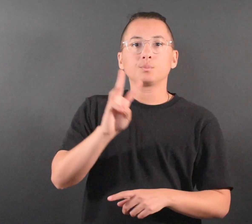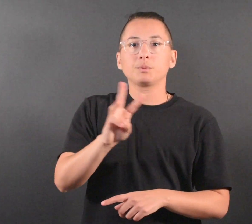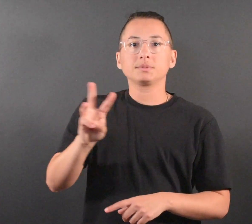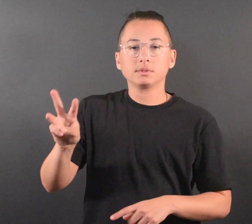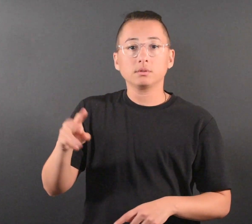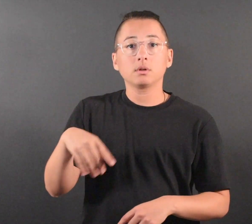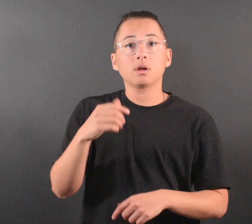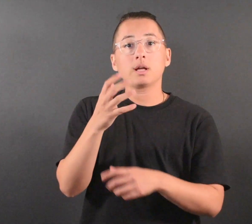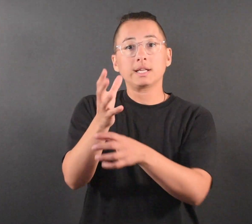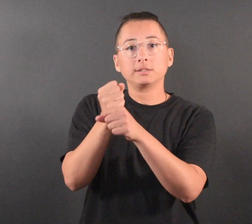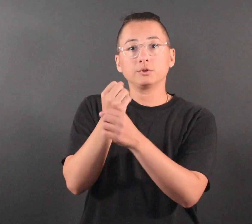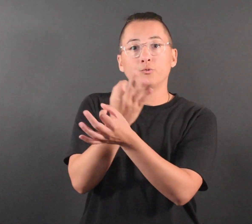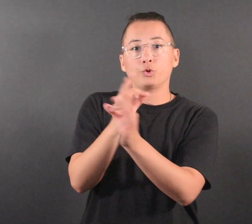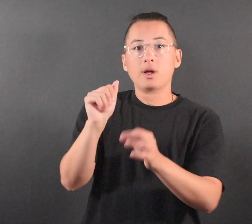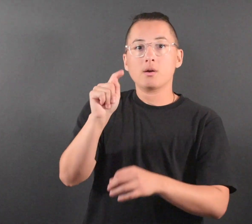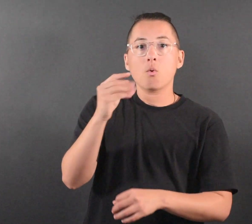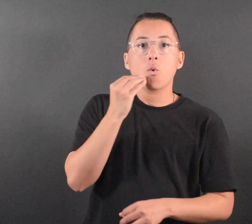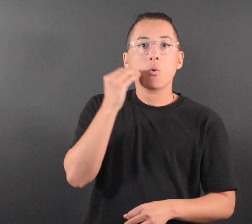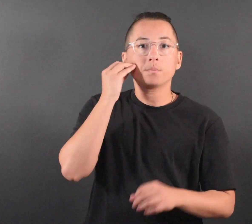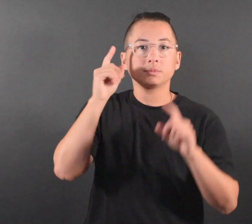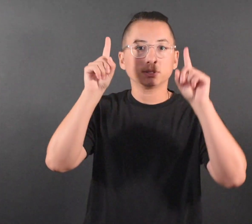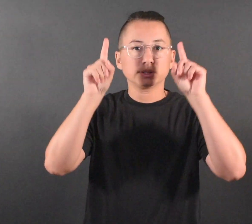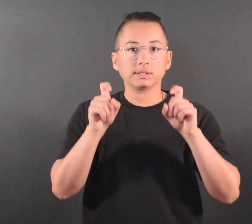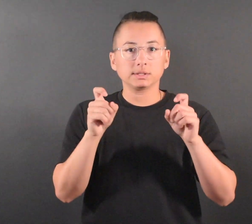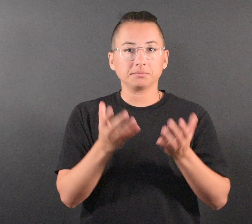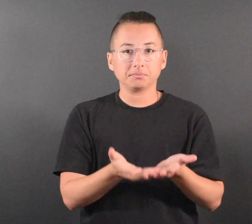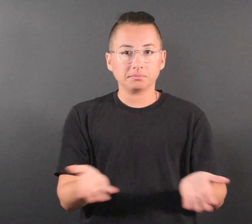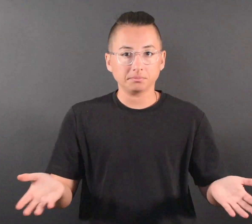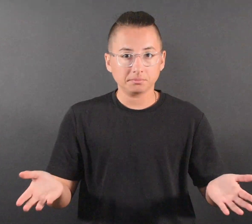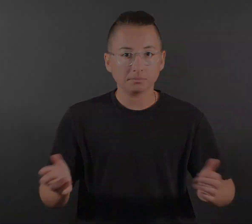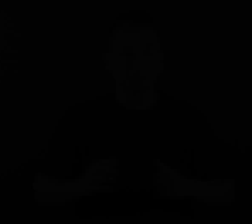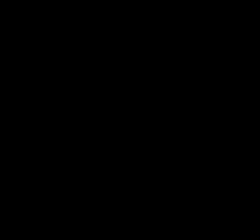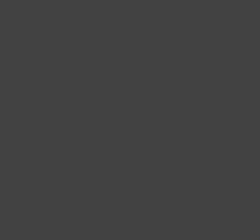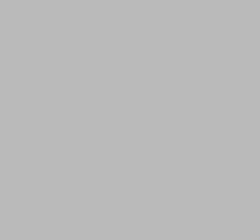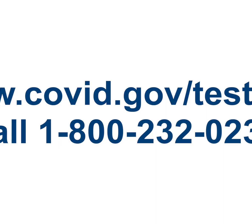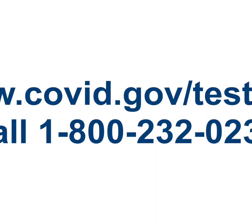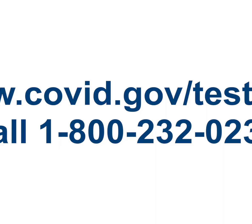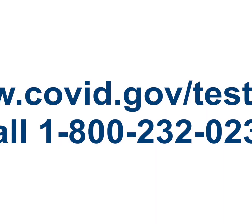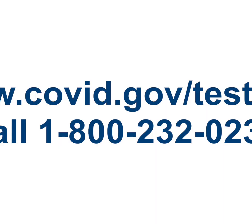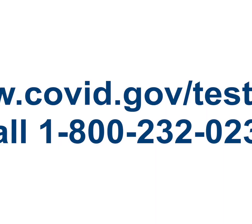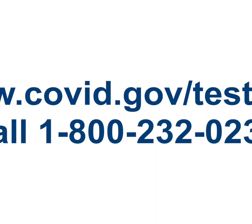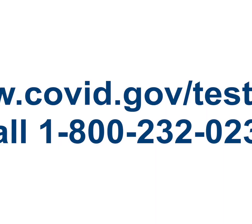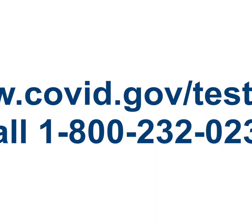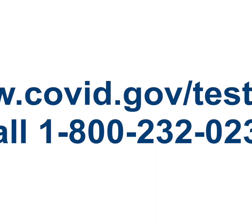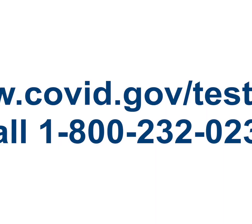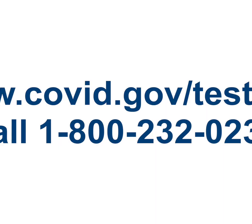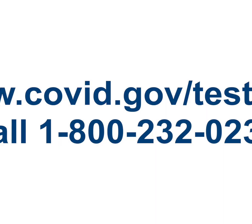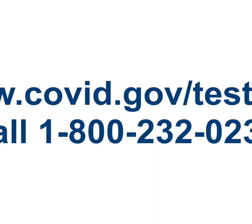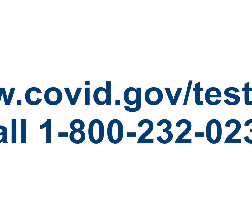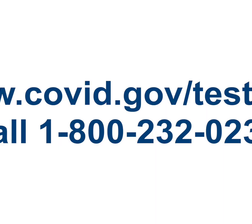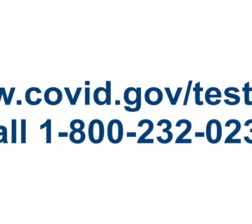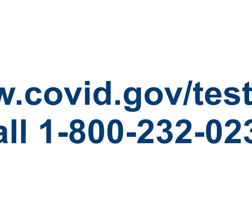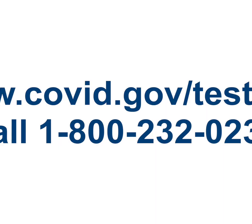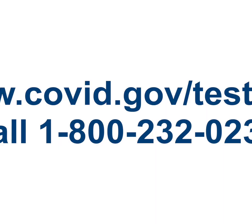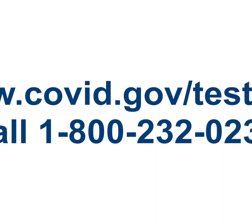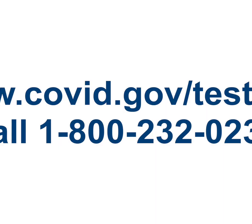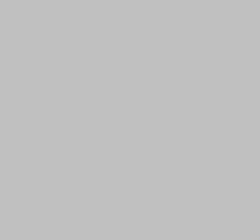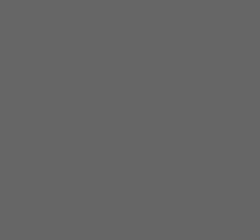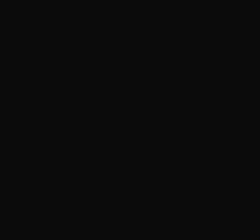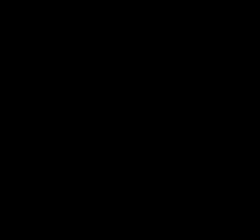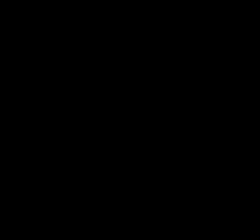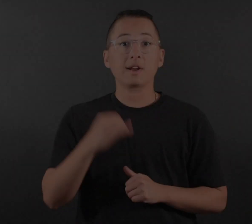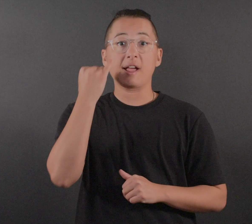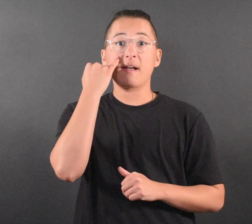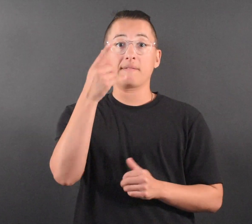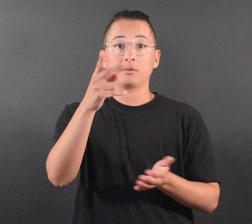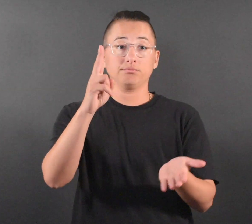at Get free at-home COVID-19 tests (www.covid.gov/tests) or call 1-800-232-0233.